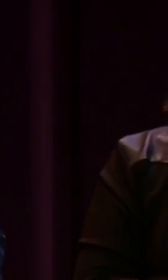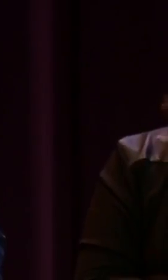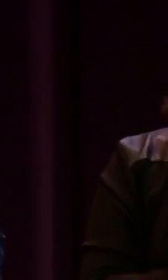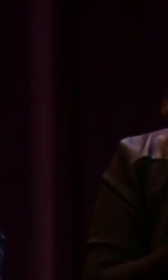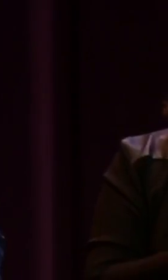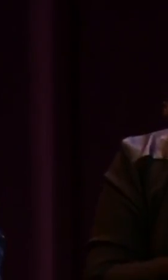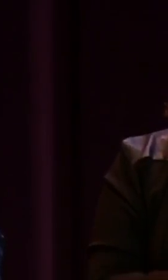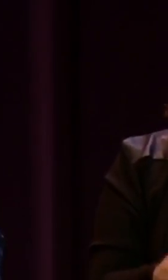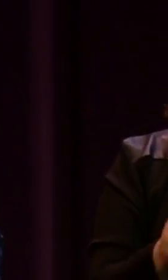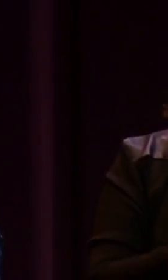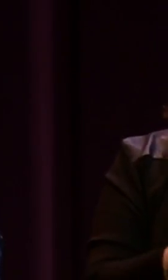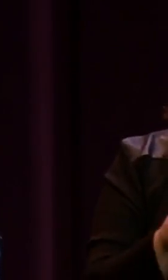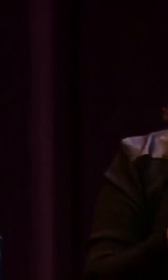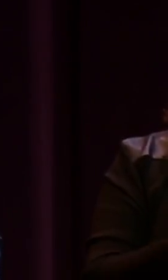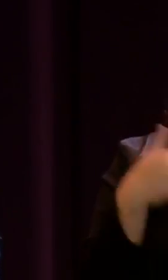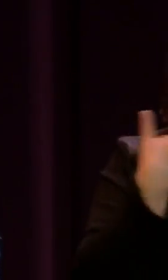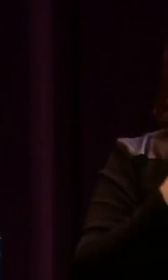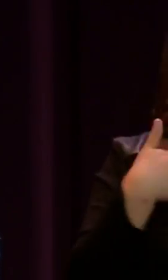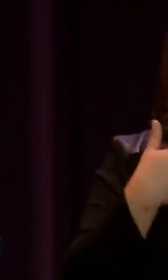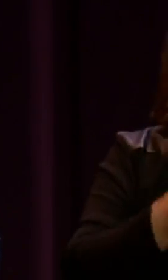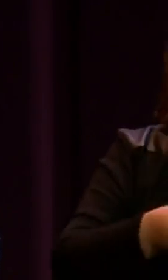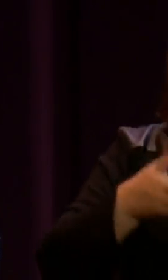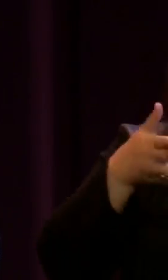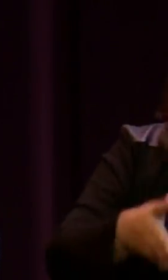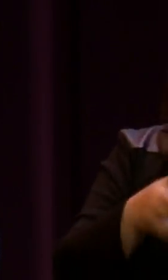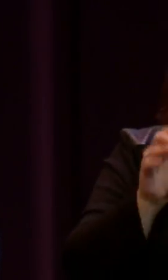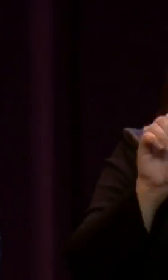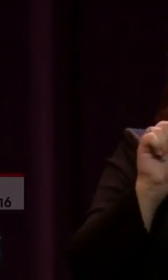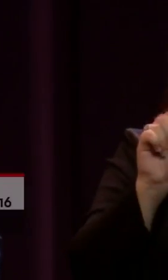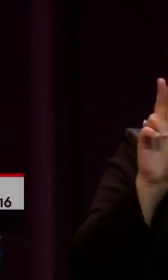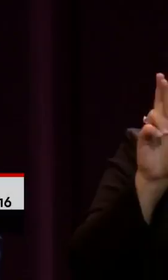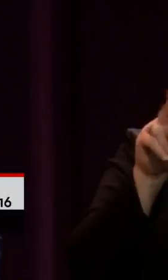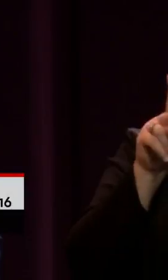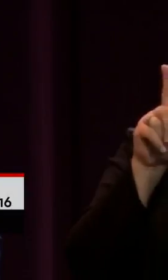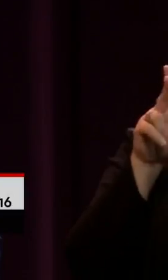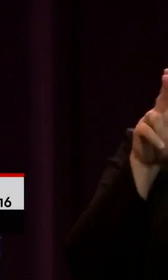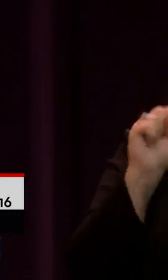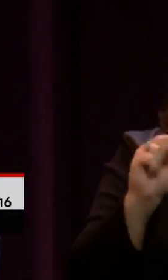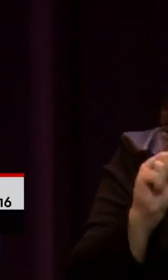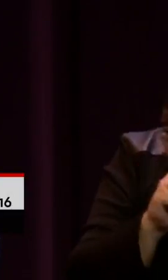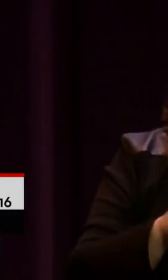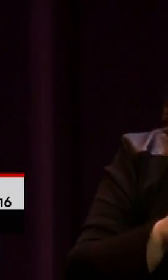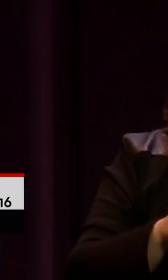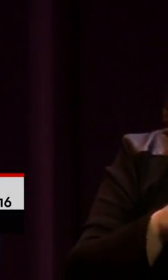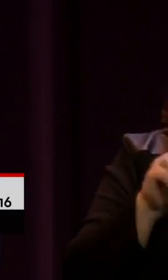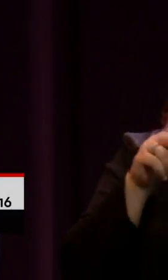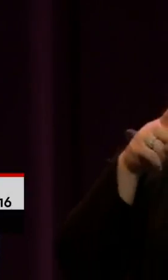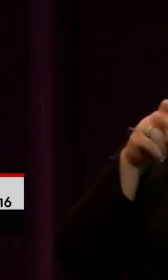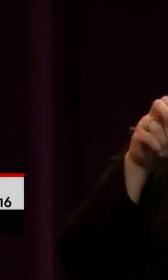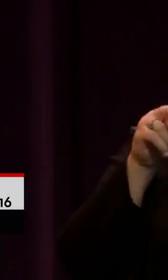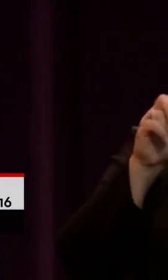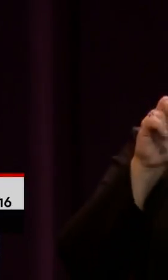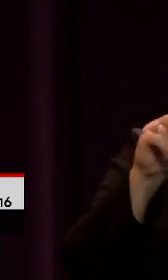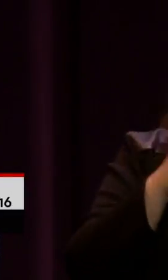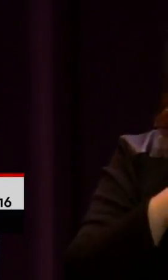IN FACT, WITH REPEATED ANNUAL SURPLUSES AND FULLY FUNDED PENSION PROGRAMS, OUR FINANCES ARE THE ENVY OF VIRTUALLY EVERY